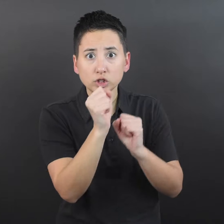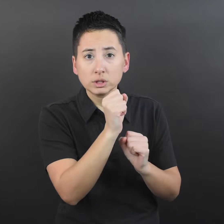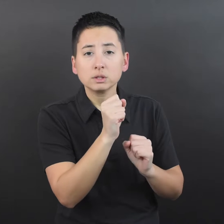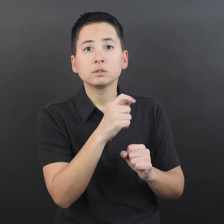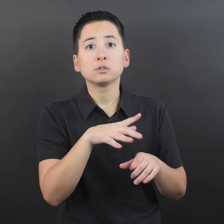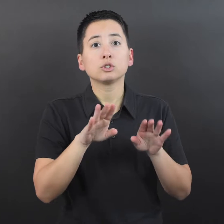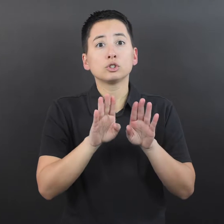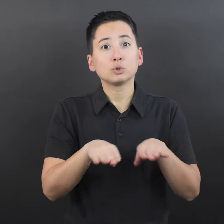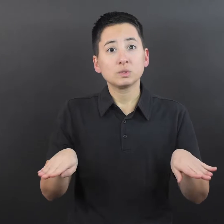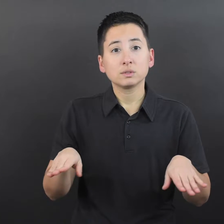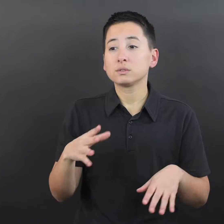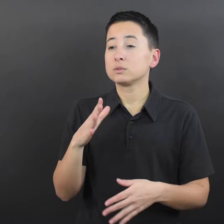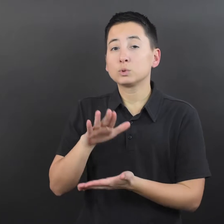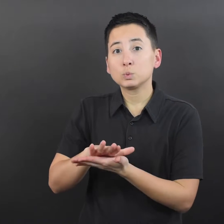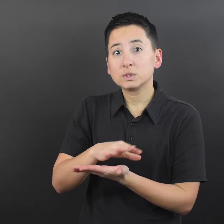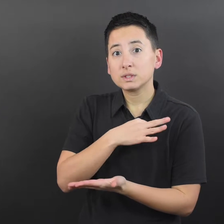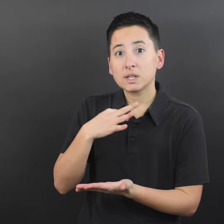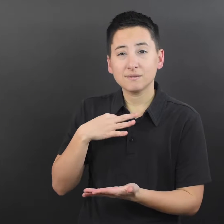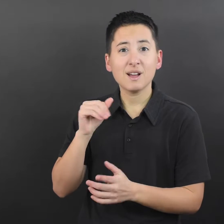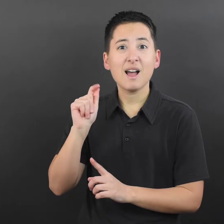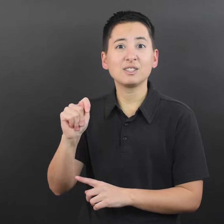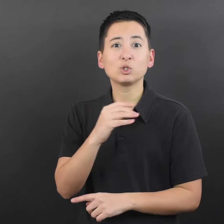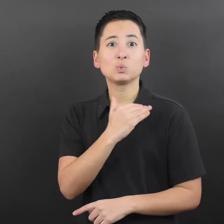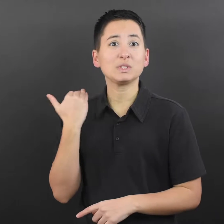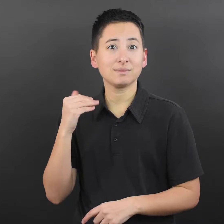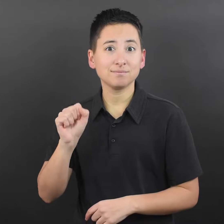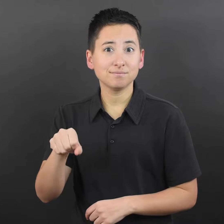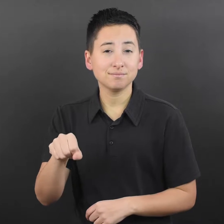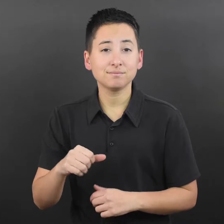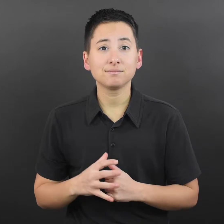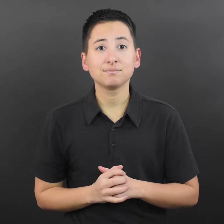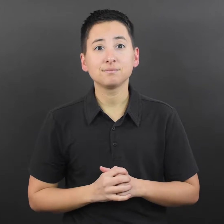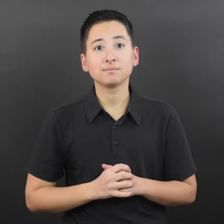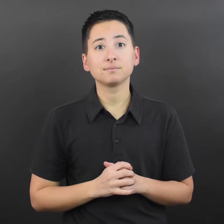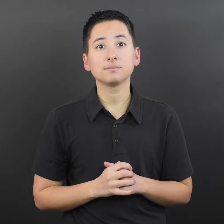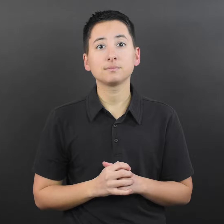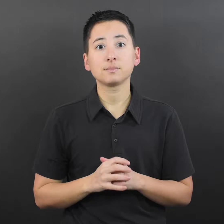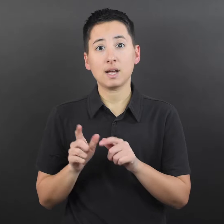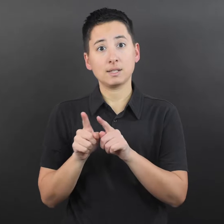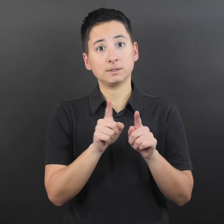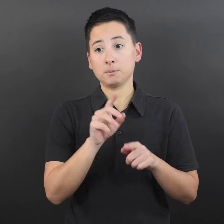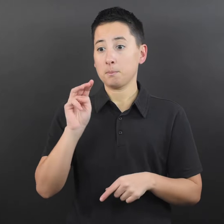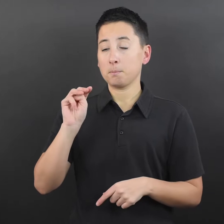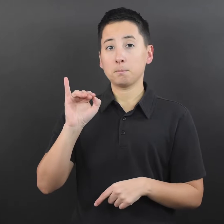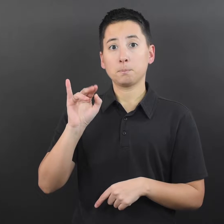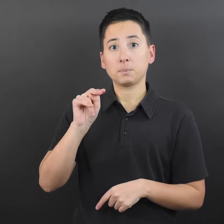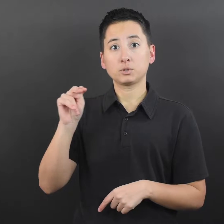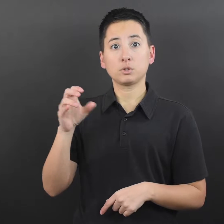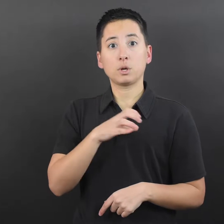children and school staff are being put at undue risk. As Minnesota’s Commissioner of Health,